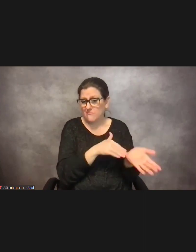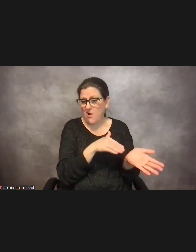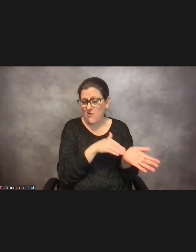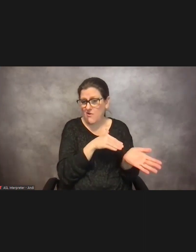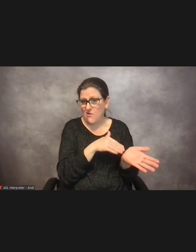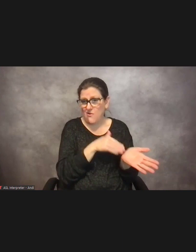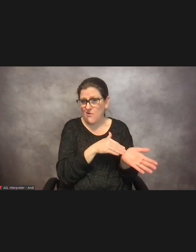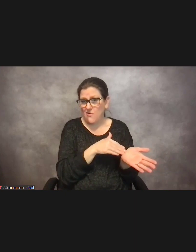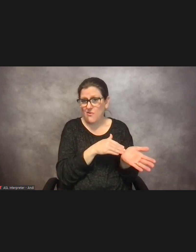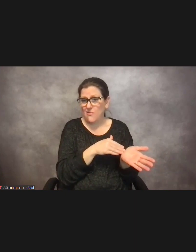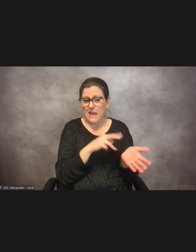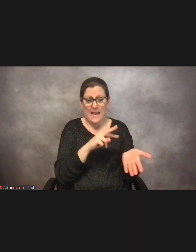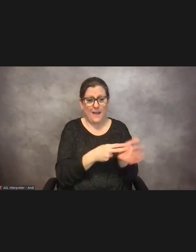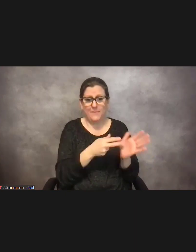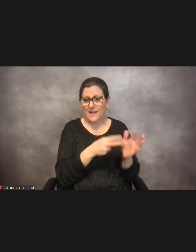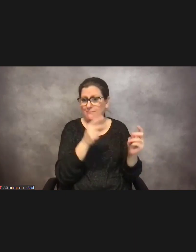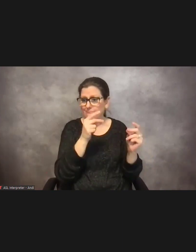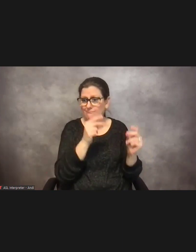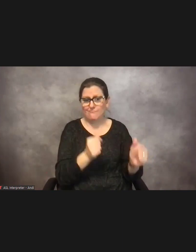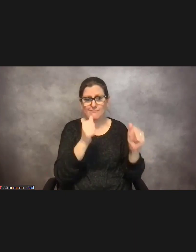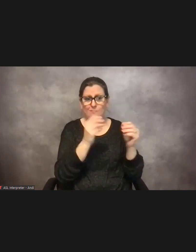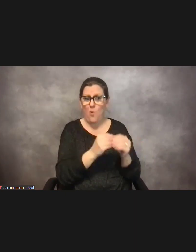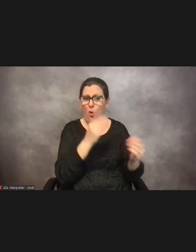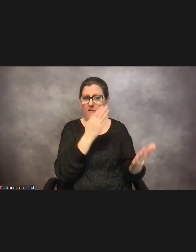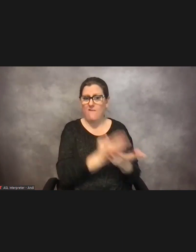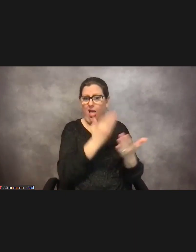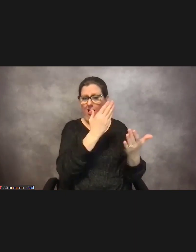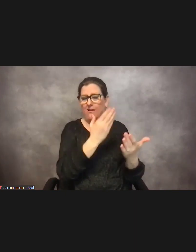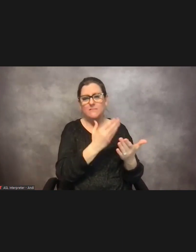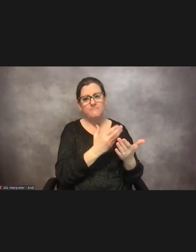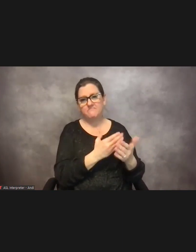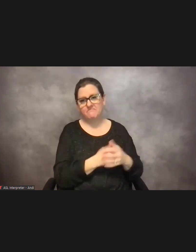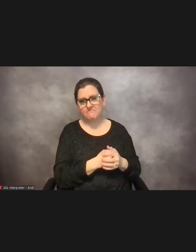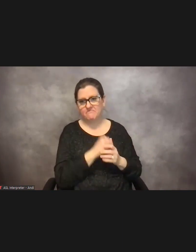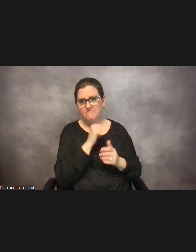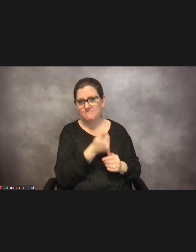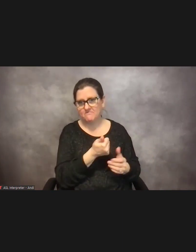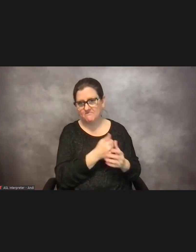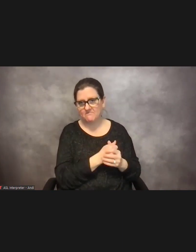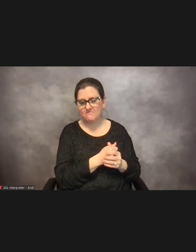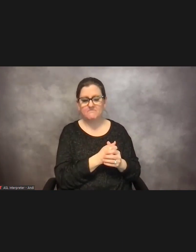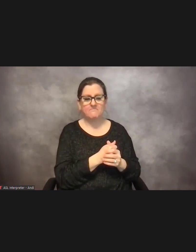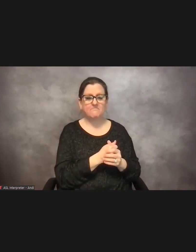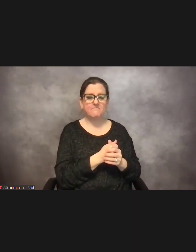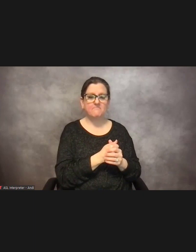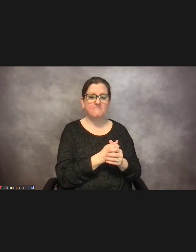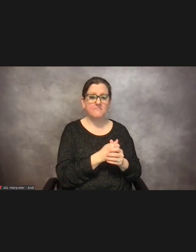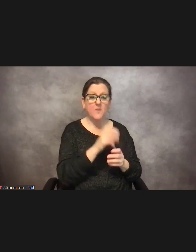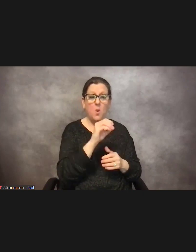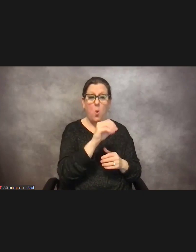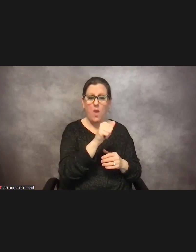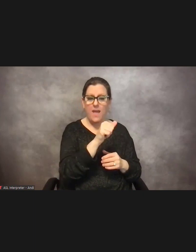That just because it is a doctor doesn't mean that it, suddenly, is a more valid screening.